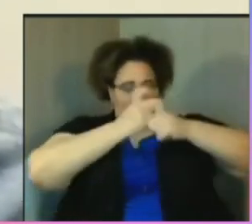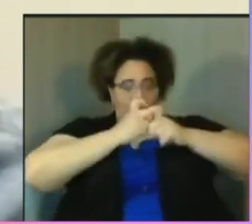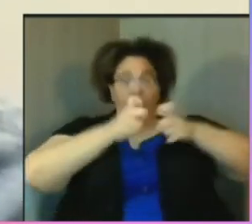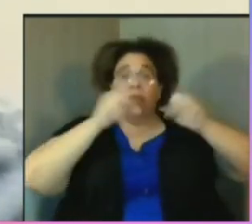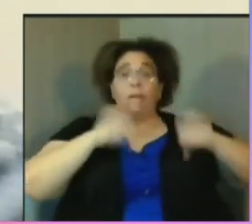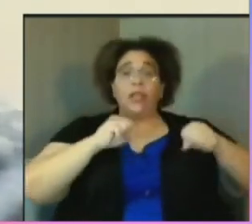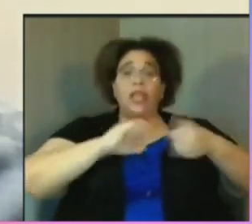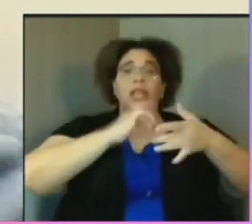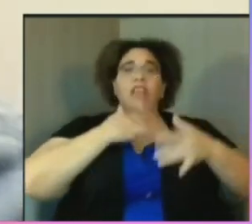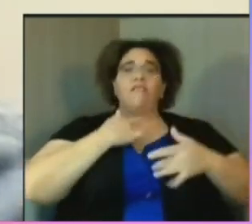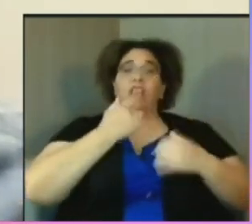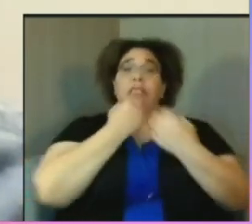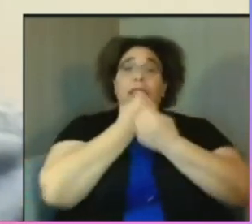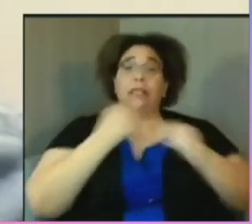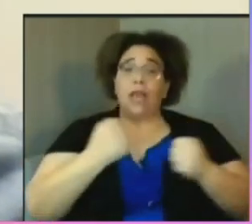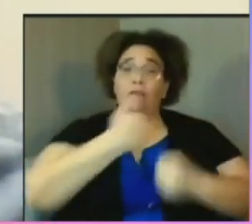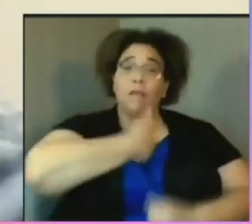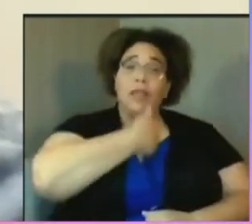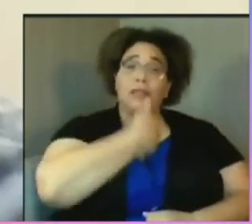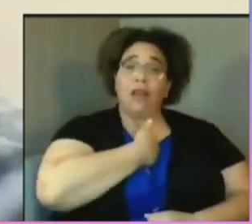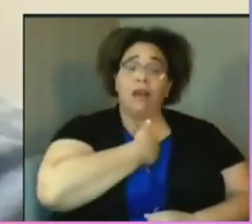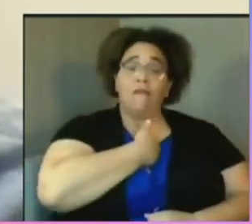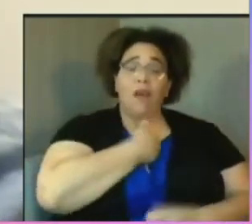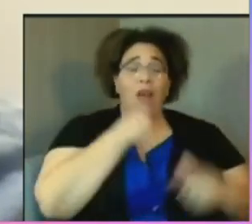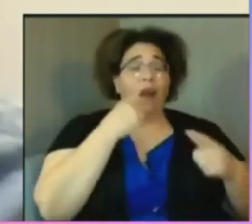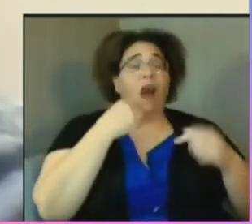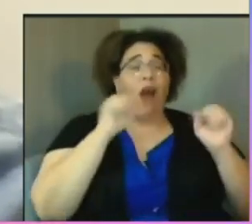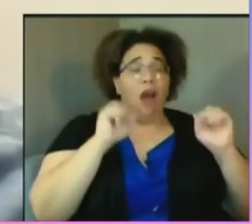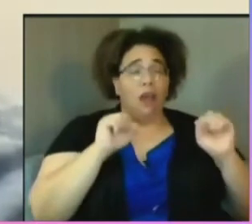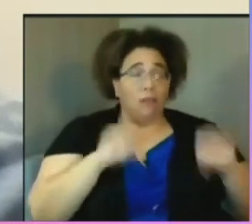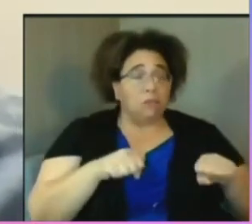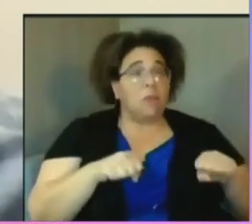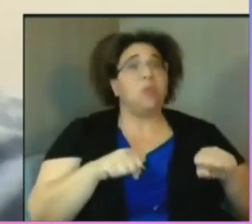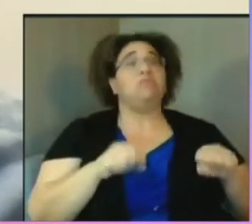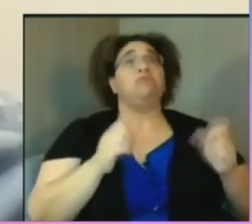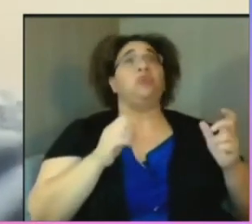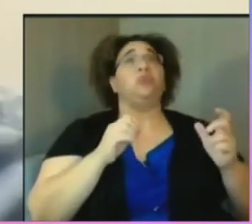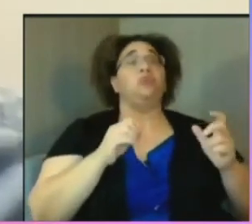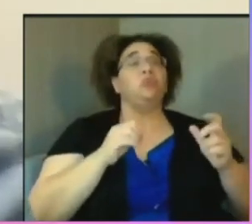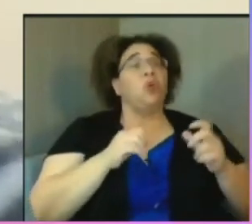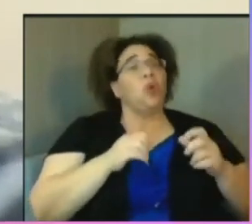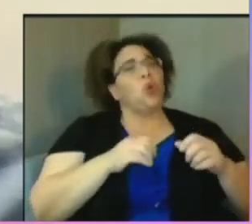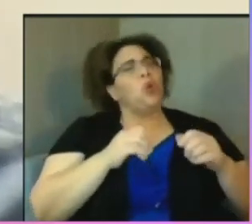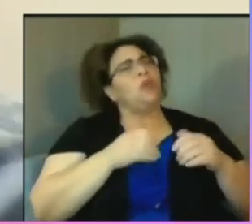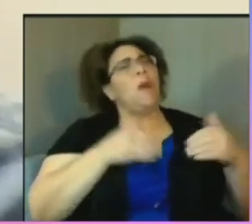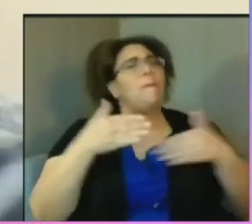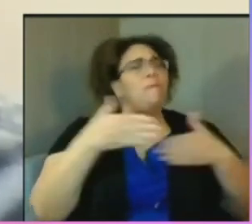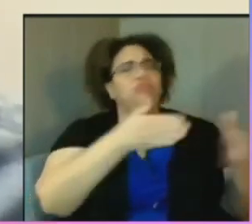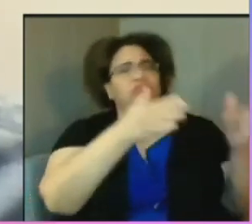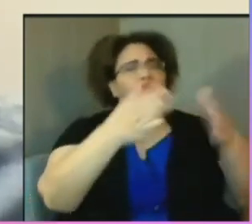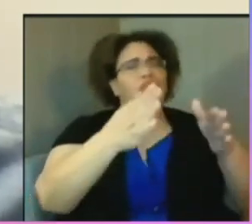I was able to then move through life in a way that I might not otherwise have been able to.